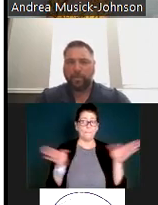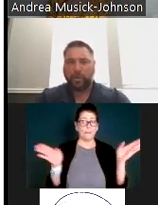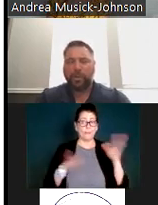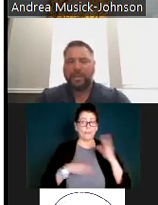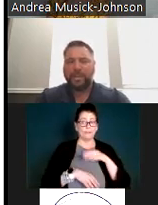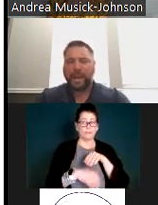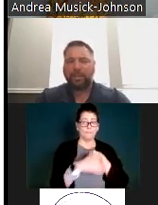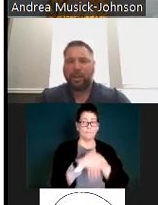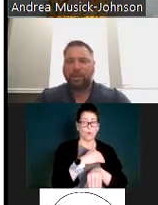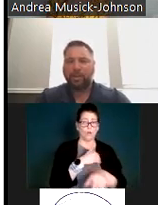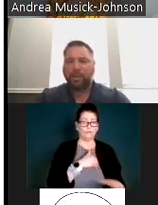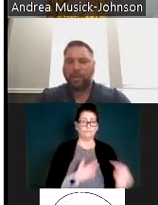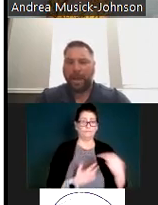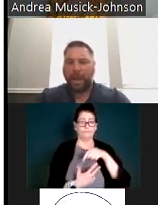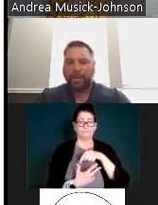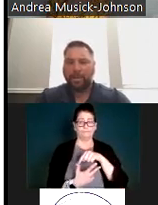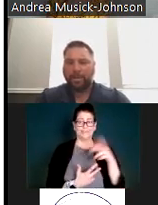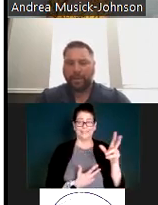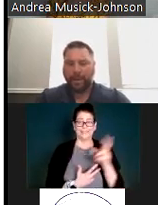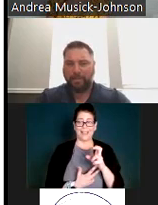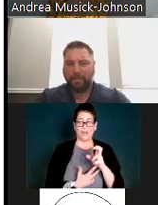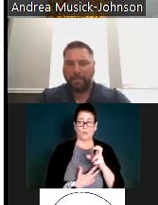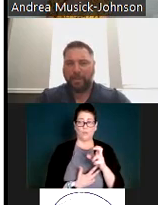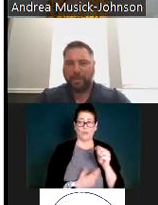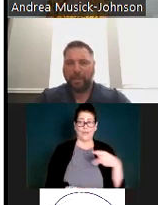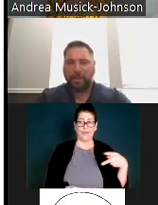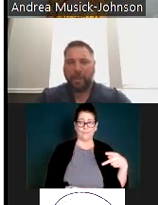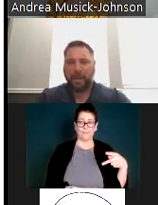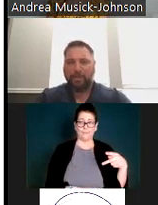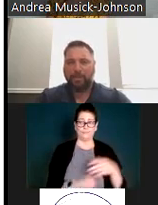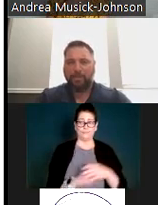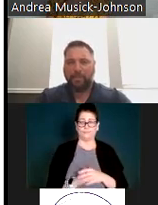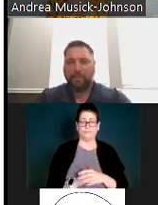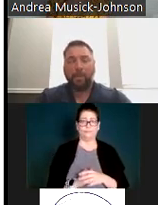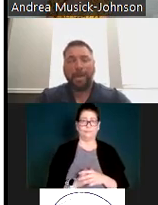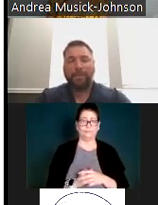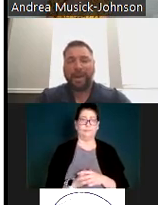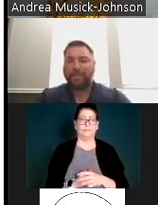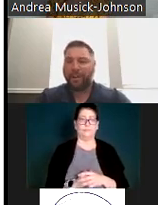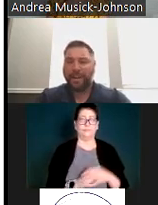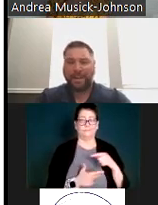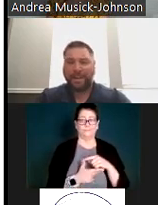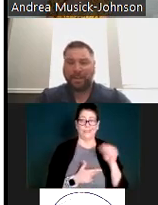Or you can download the mobile app for VINE. The mobile app for VINE is very easy to use.